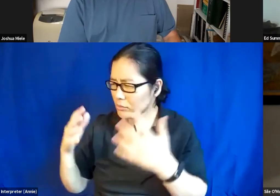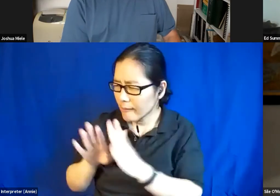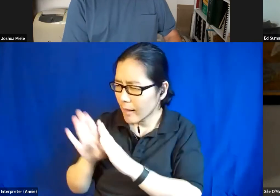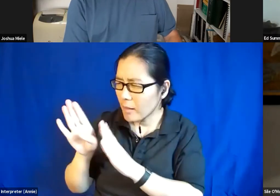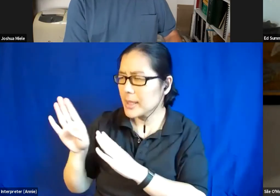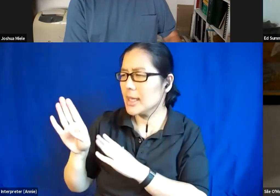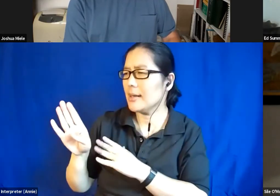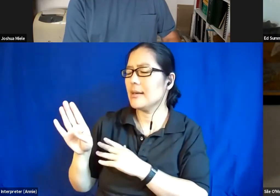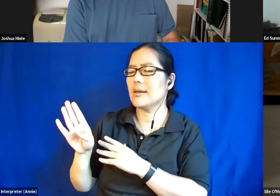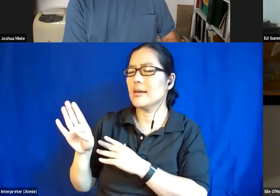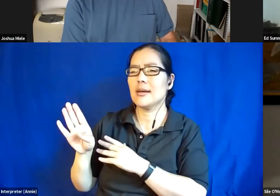the balance haptics